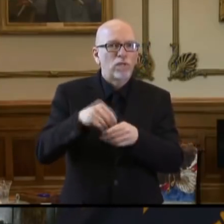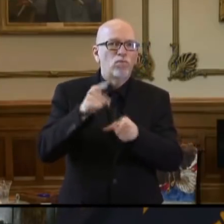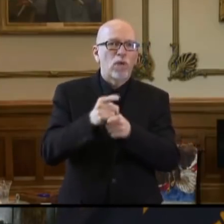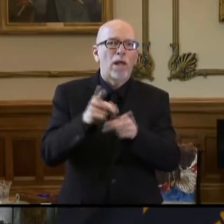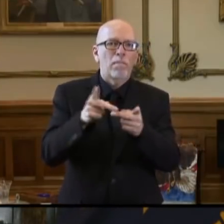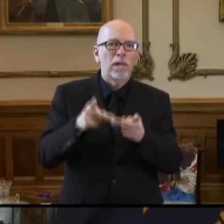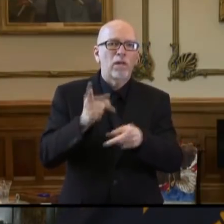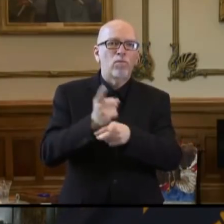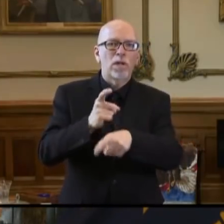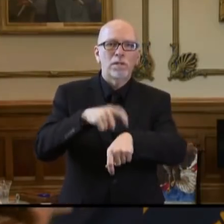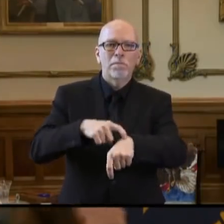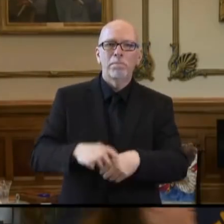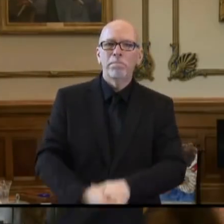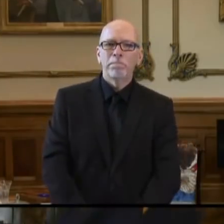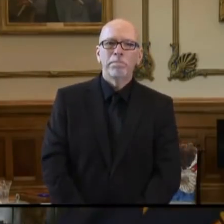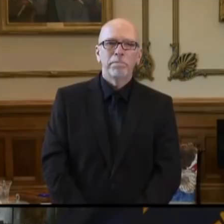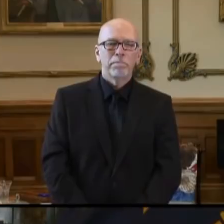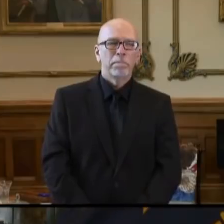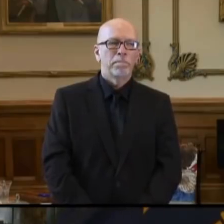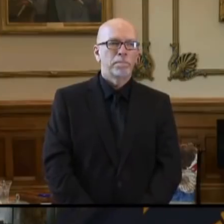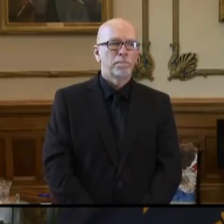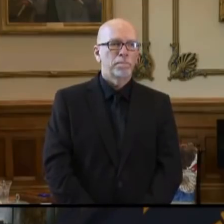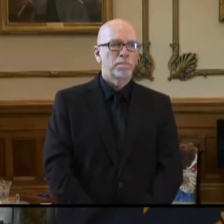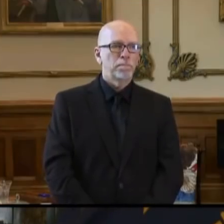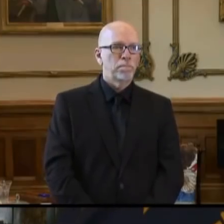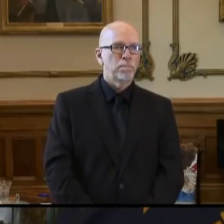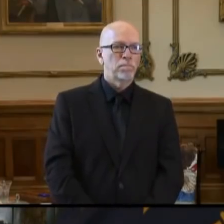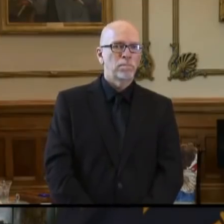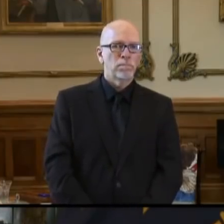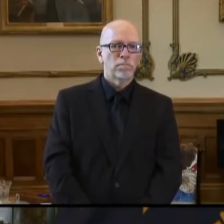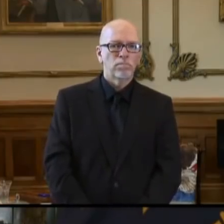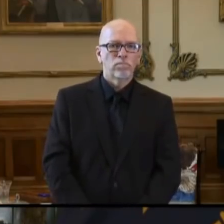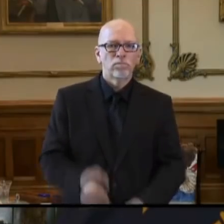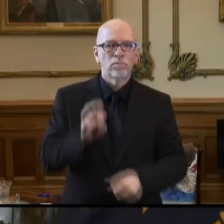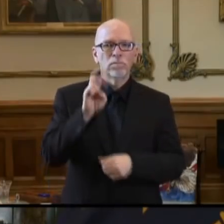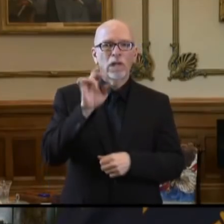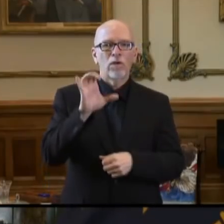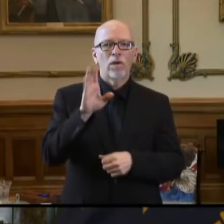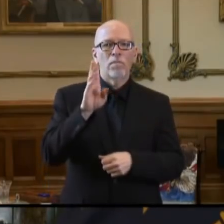POINTS ARE. WE STAND AT THE RIGHT RESOURCES AT THE RIGHT PLACE AT THE RIGHT TIME. THANK